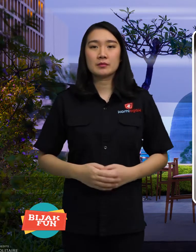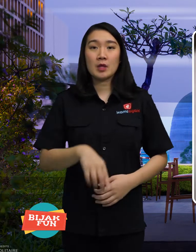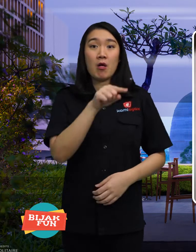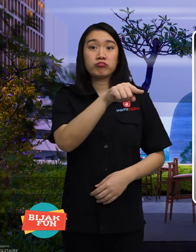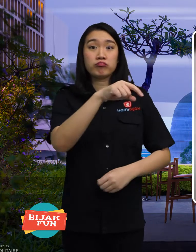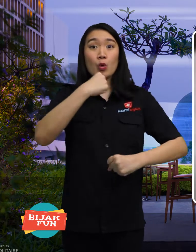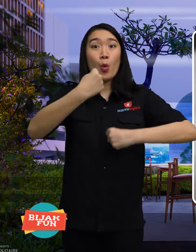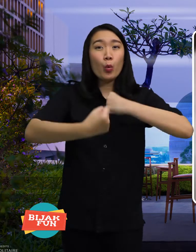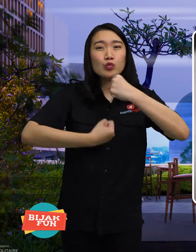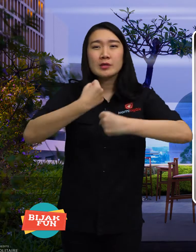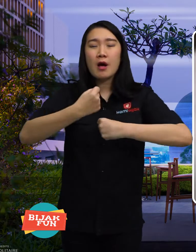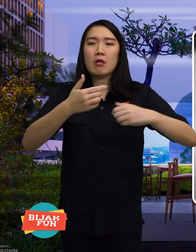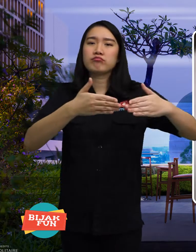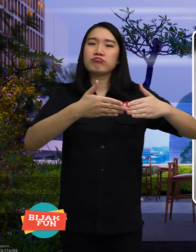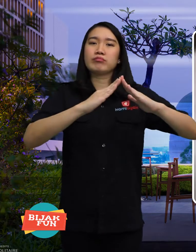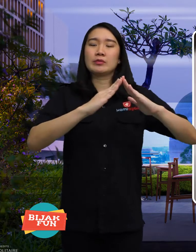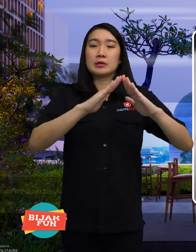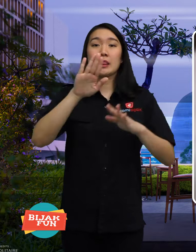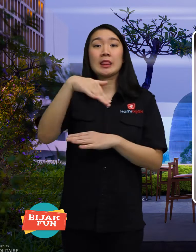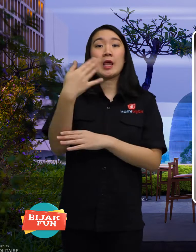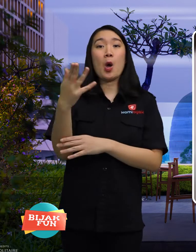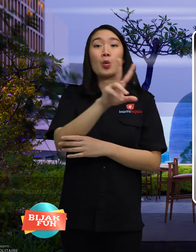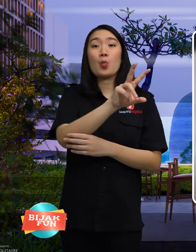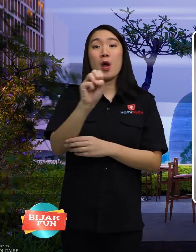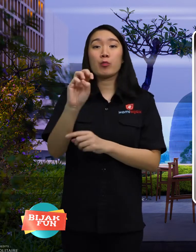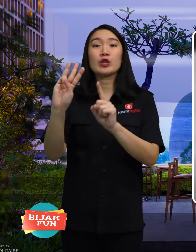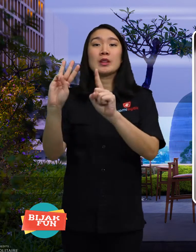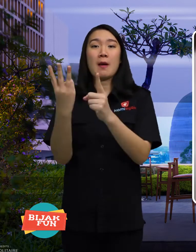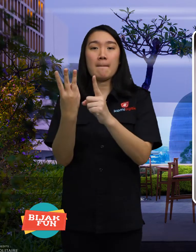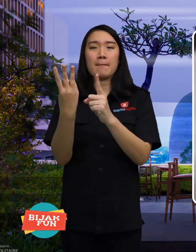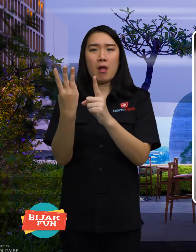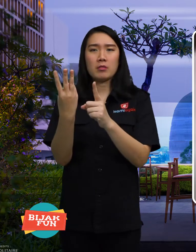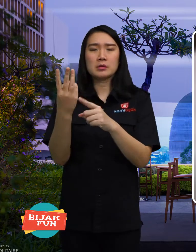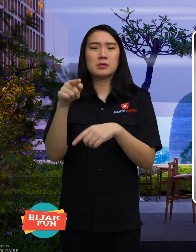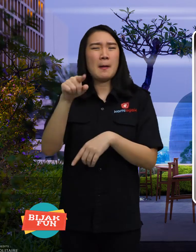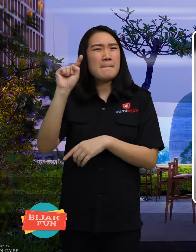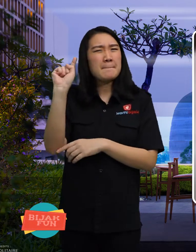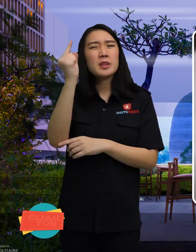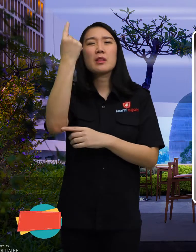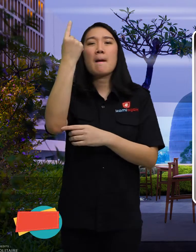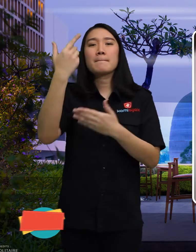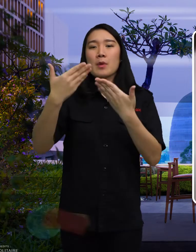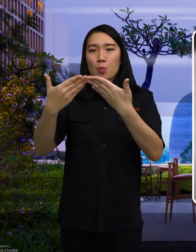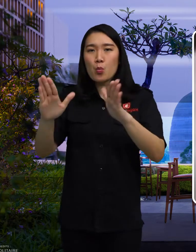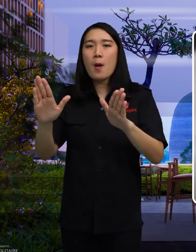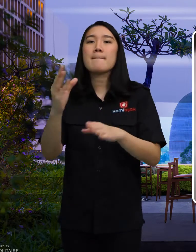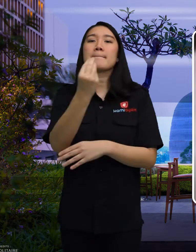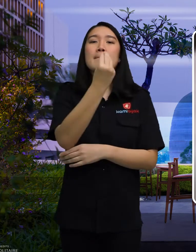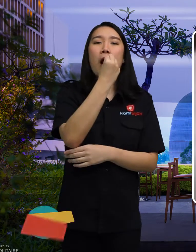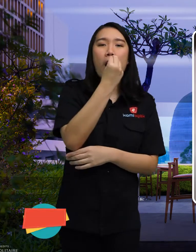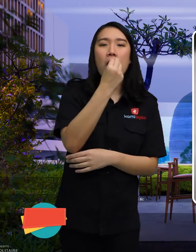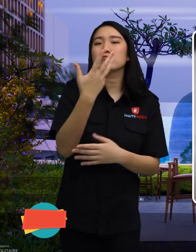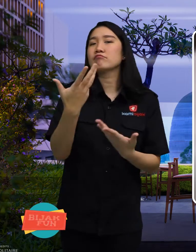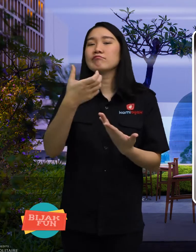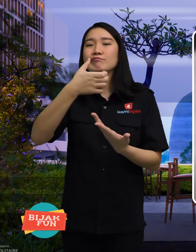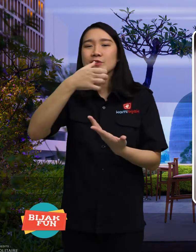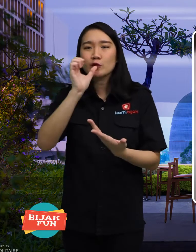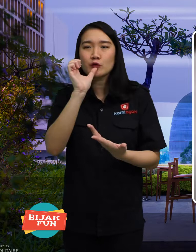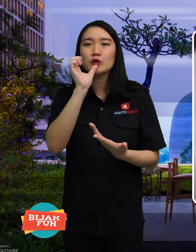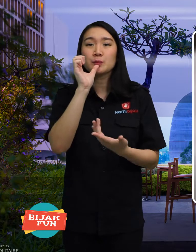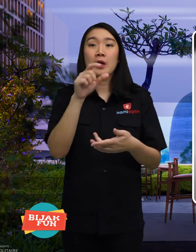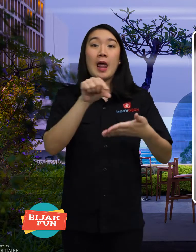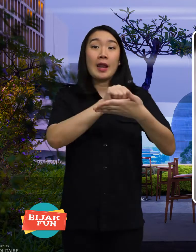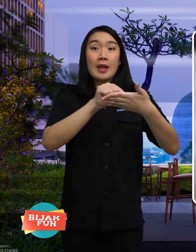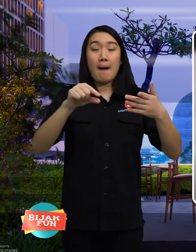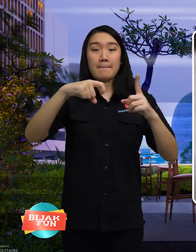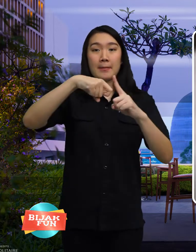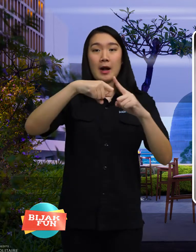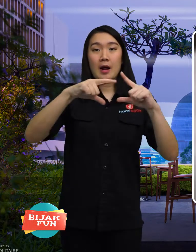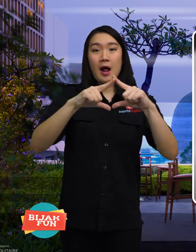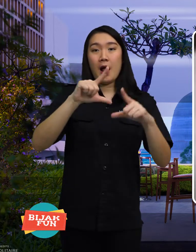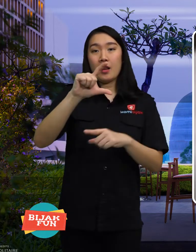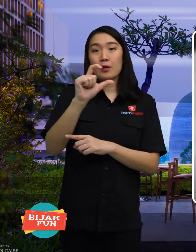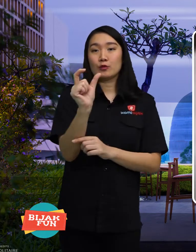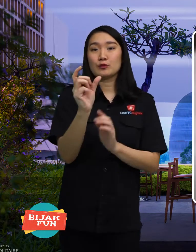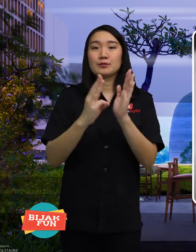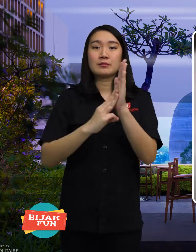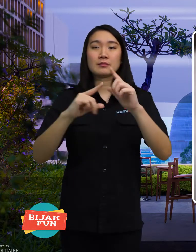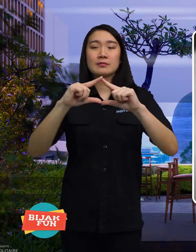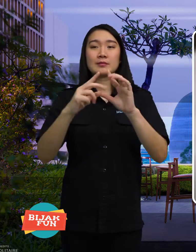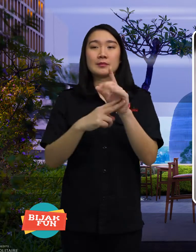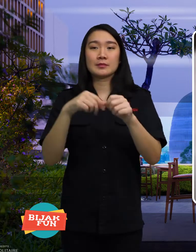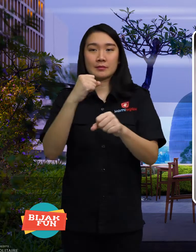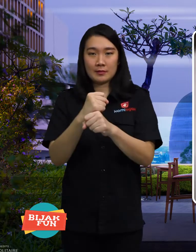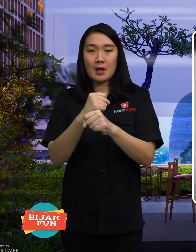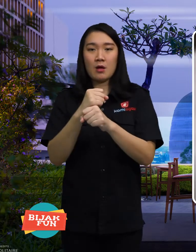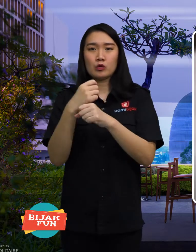The business was founded in 2013 which was the first in the field of food and drink and given the name Kalumpang.